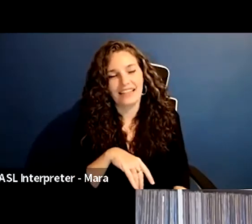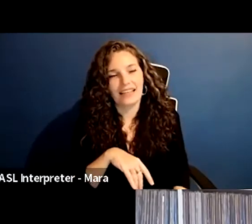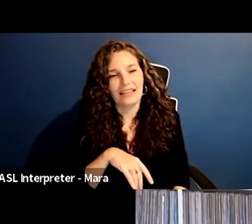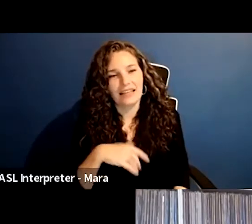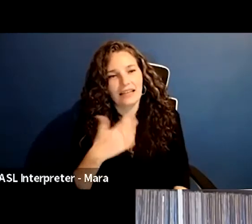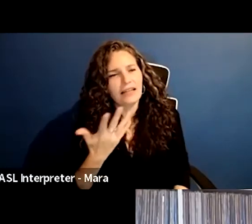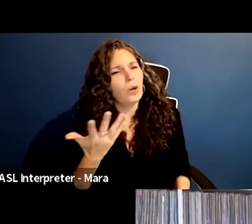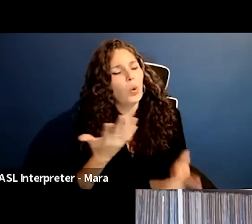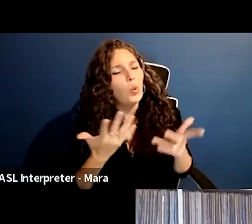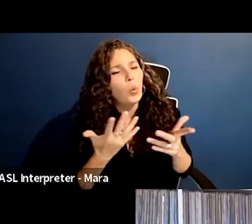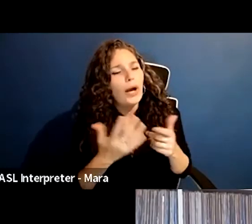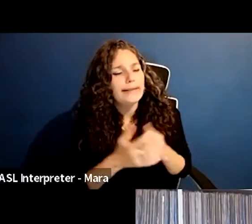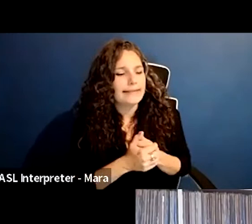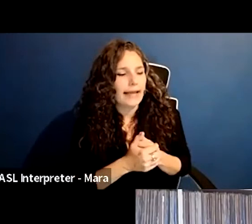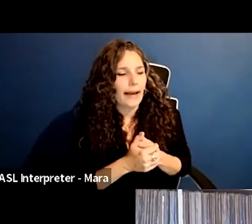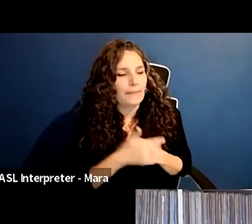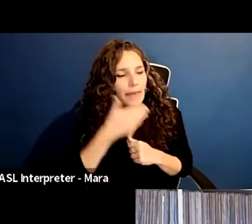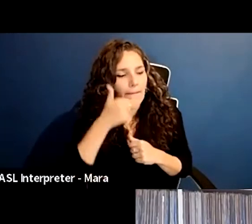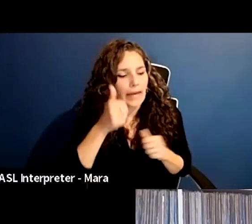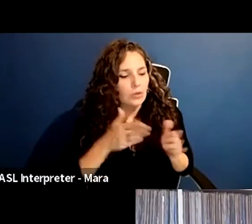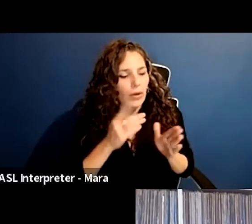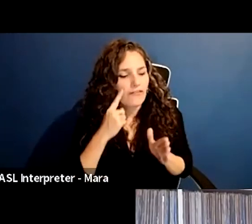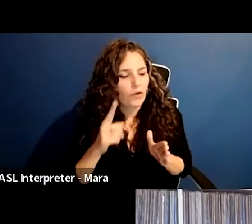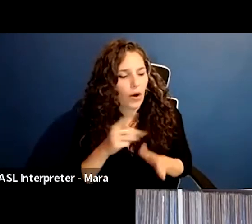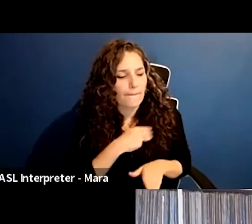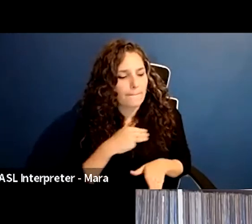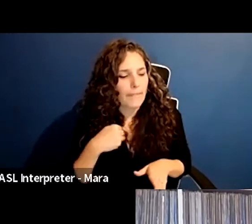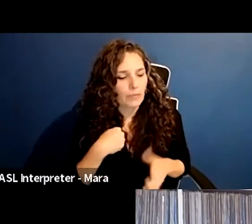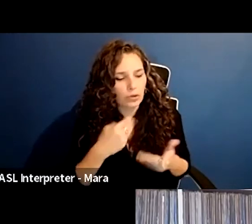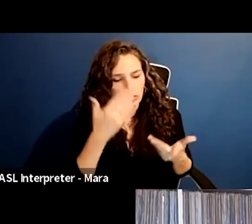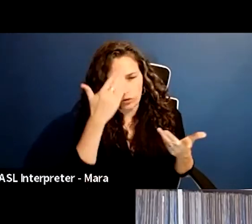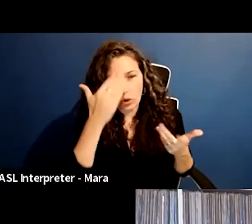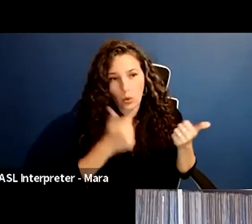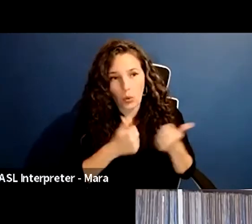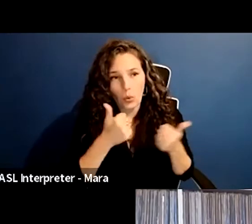What is the best way for our members to know what services they're eligible for?